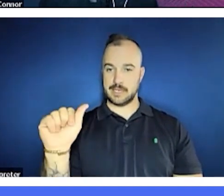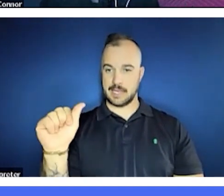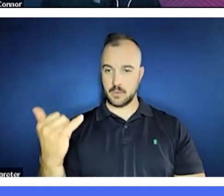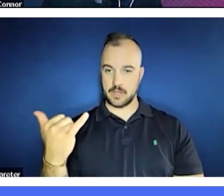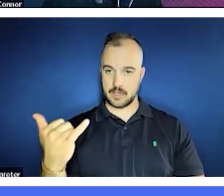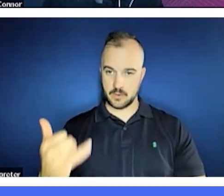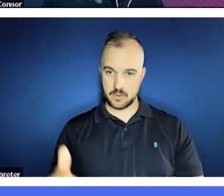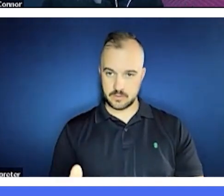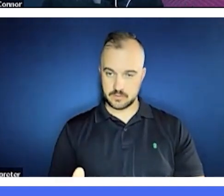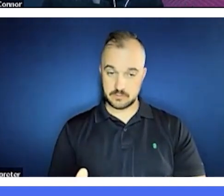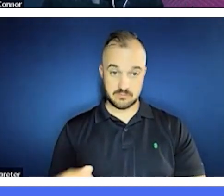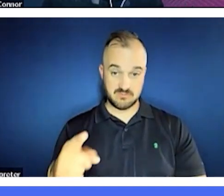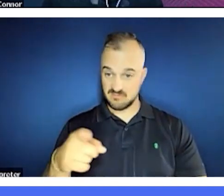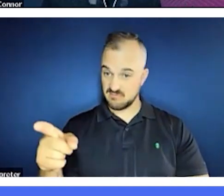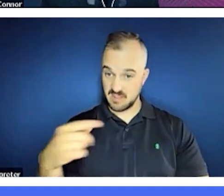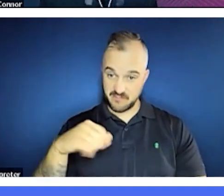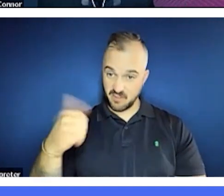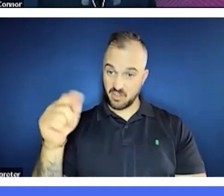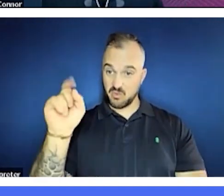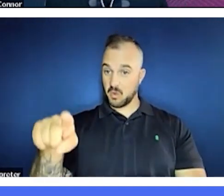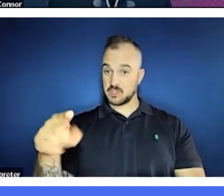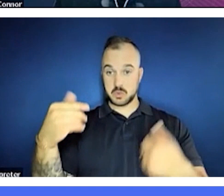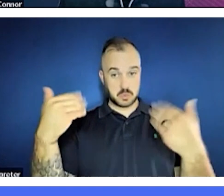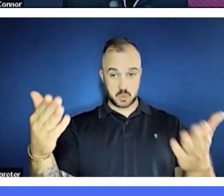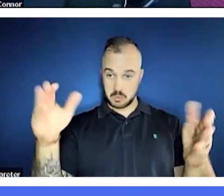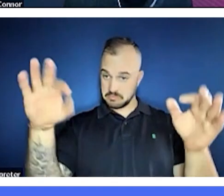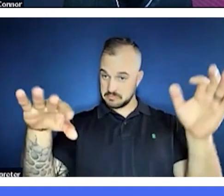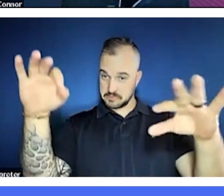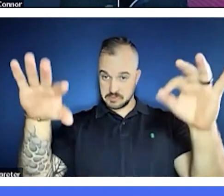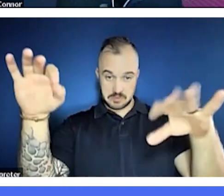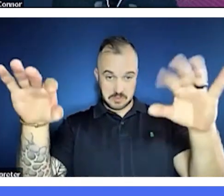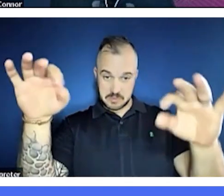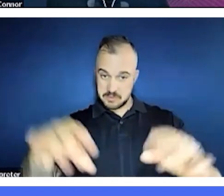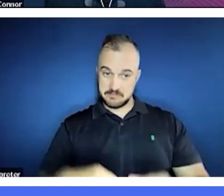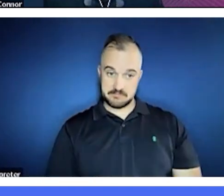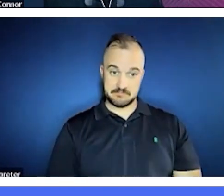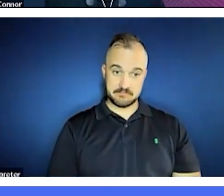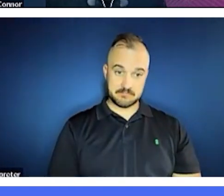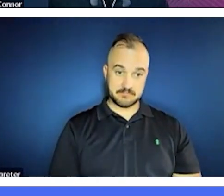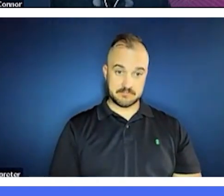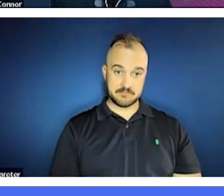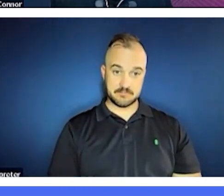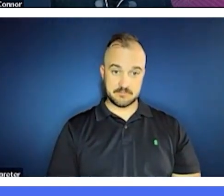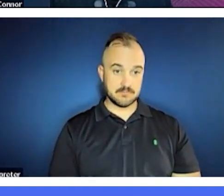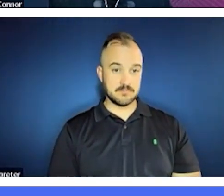You know, if people wanna go ahead and take a second and put some into the Q&A, that now would be the time to do that.